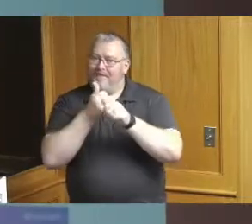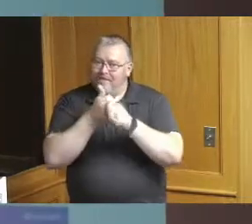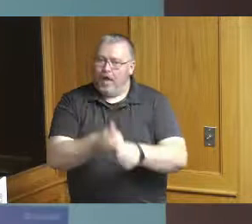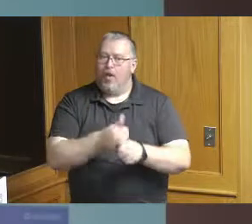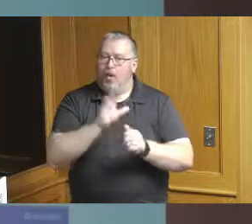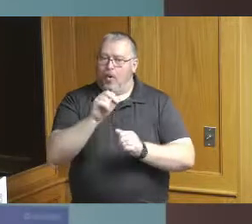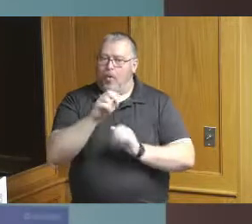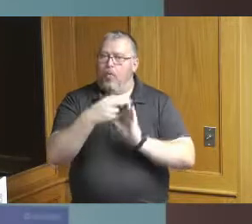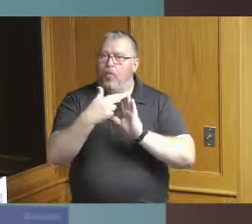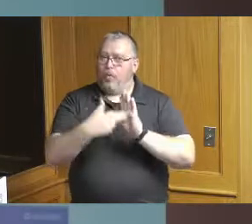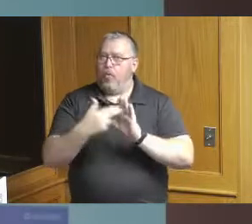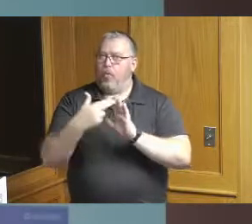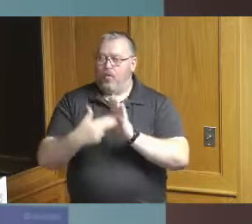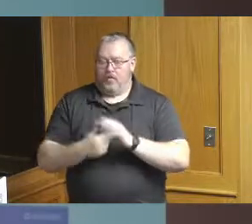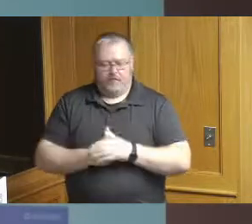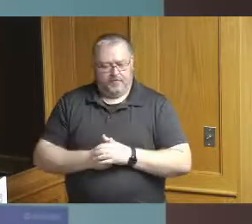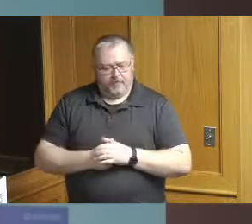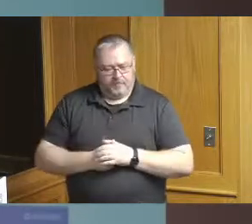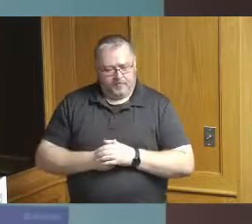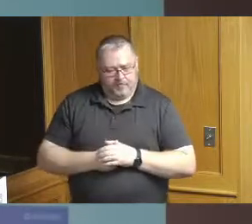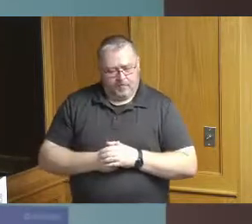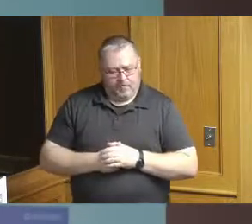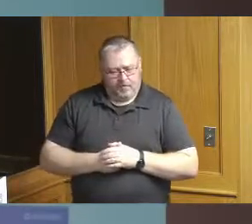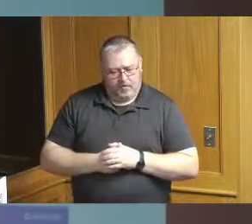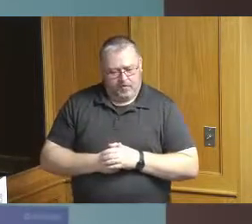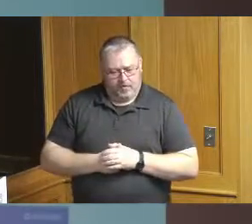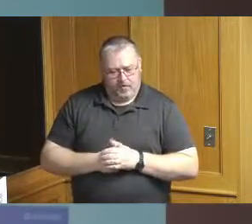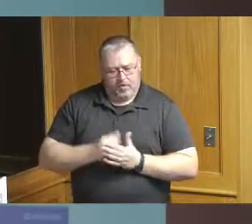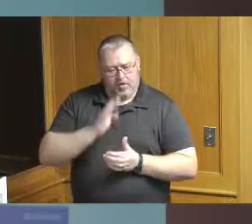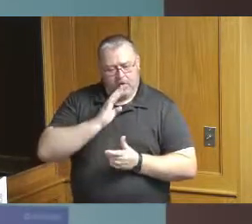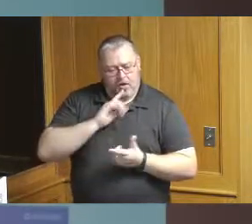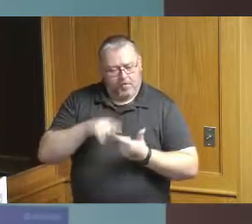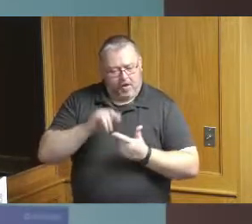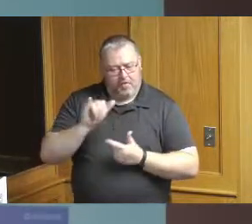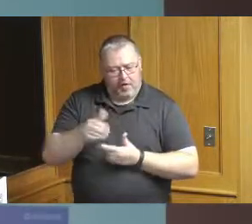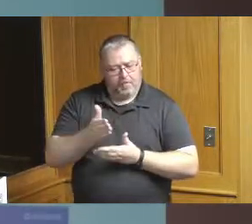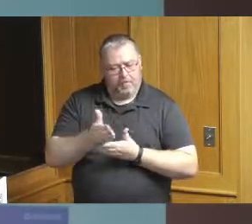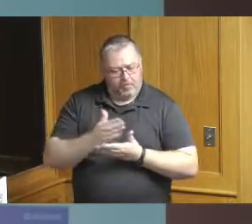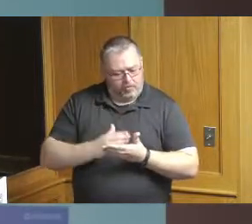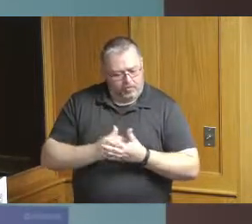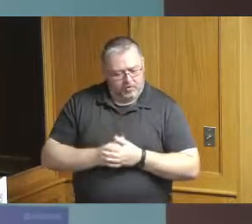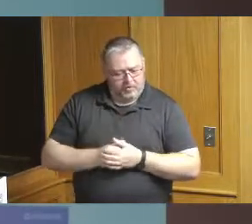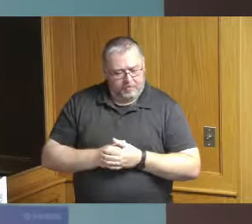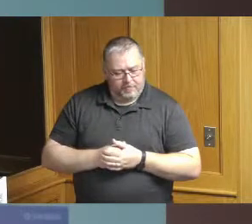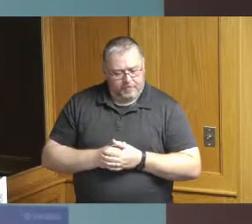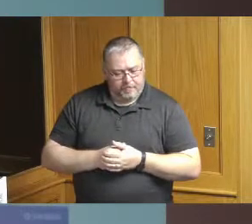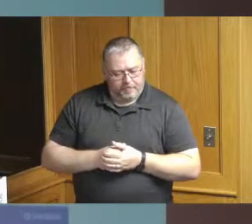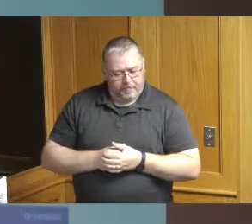so i talked about this comprehensive property report right you can drill down and look at